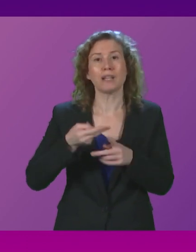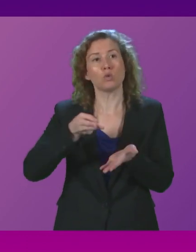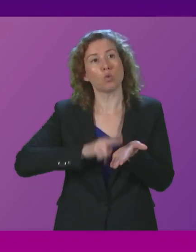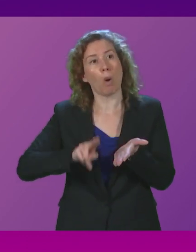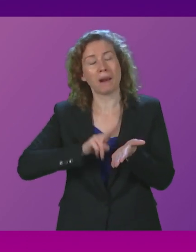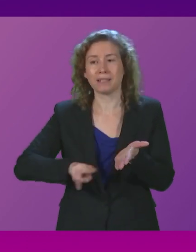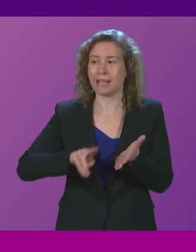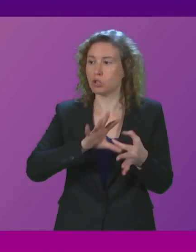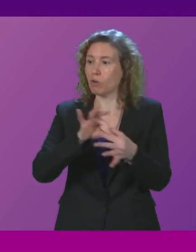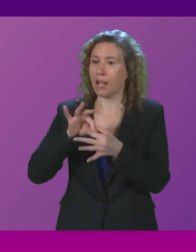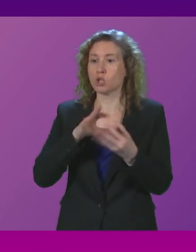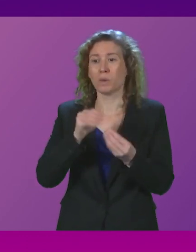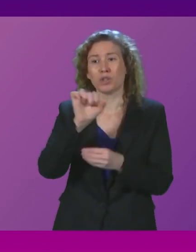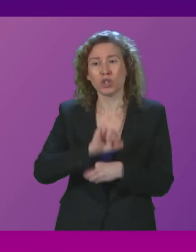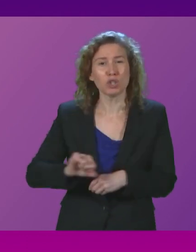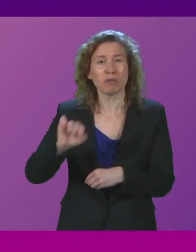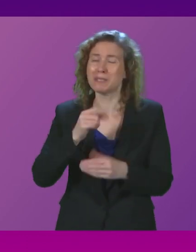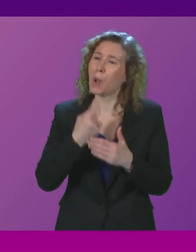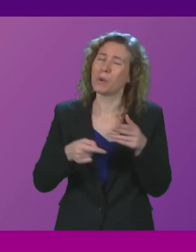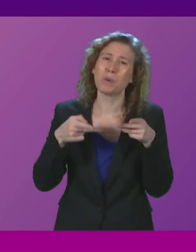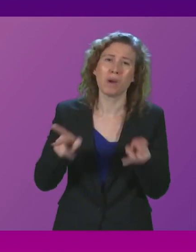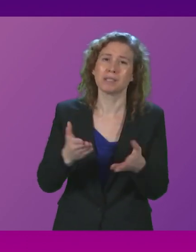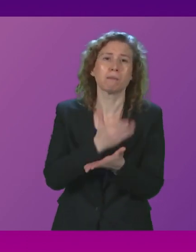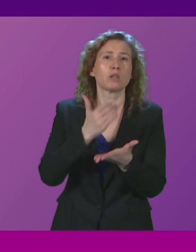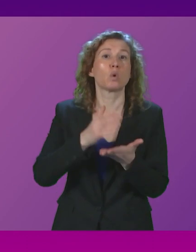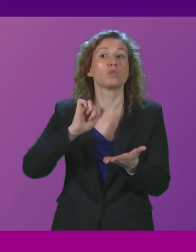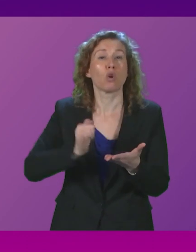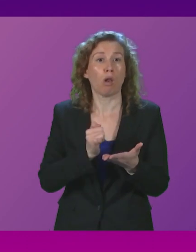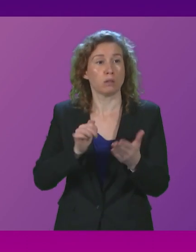with our European friends is the only way to ensure that Scotland’s world-class food